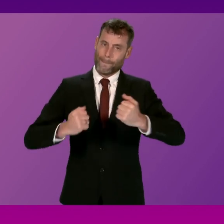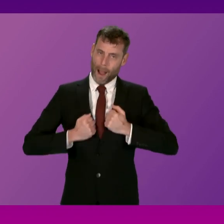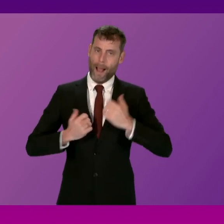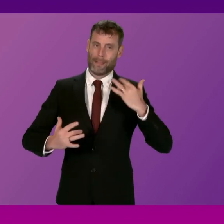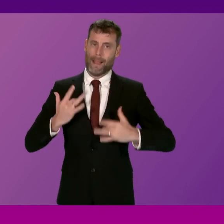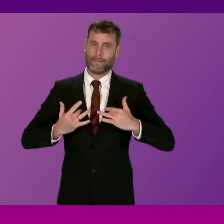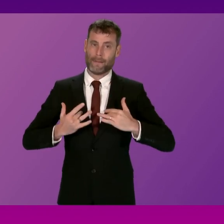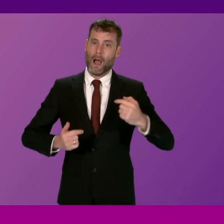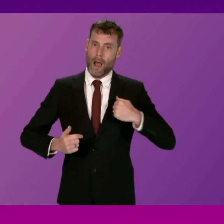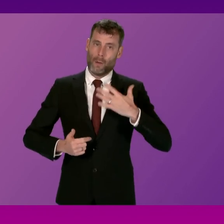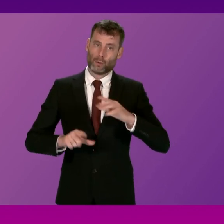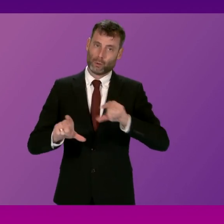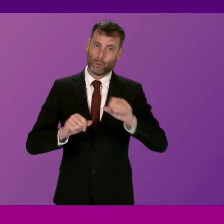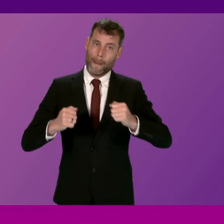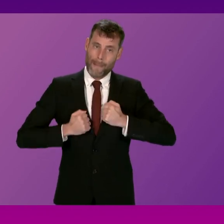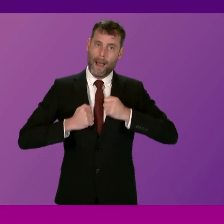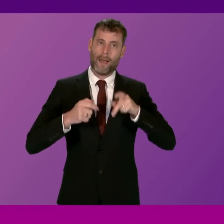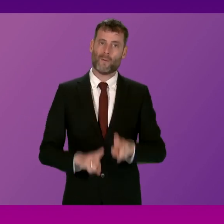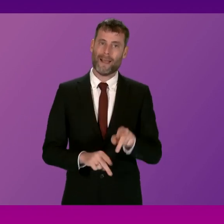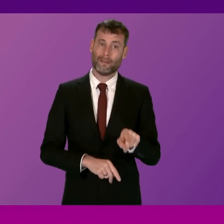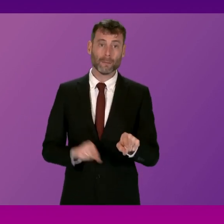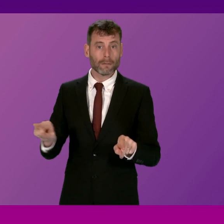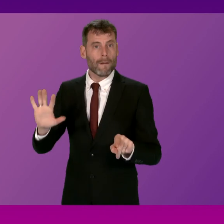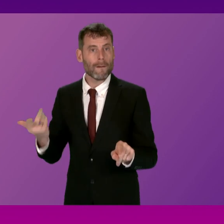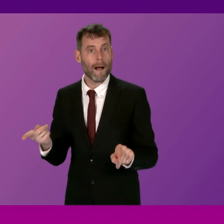It is a real shame that many of the things that I have mentioned are missing from the